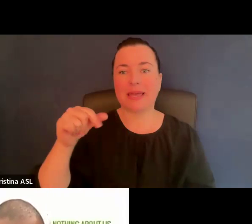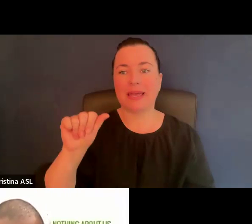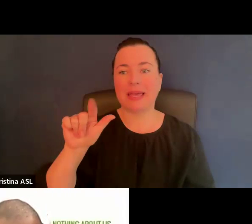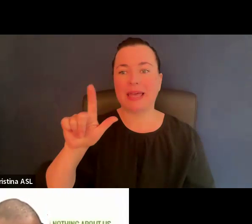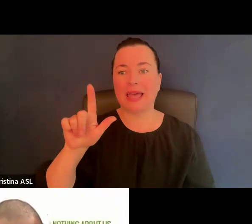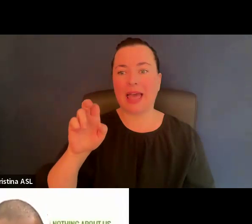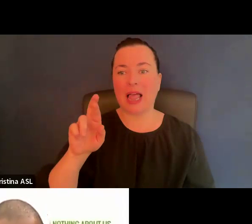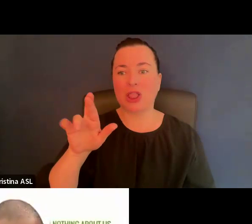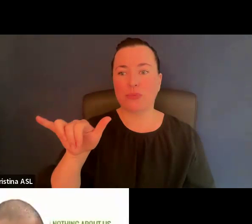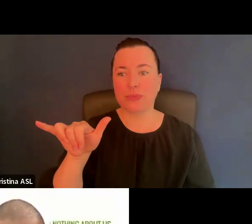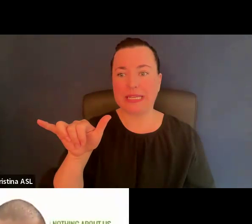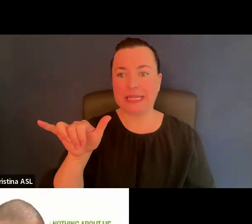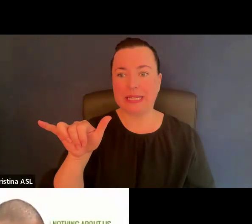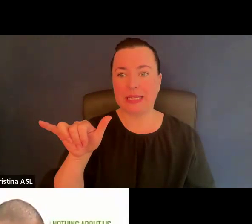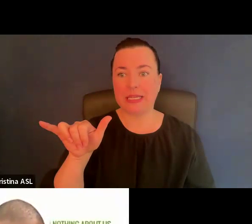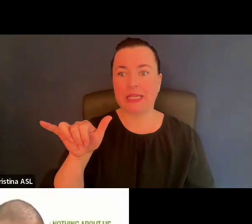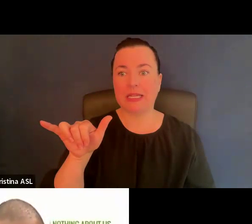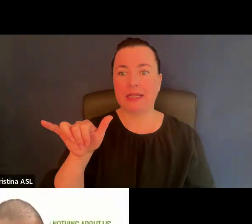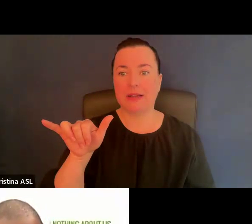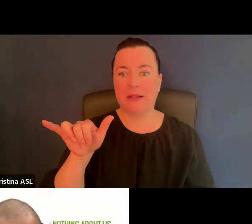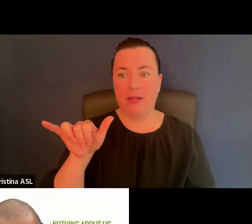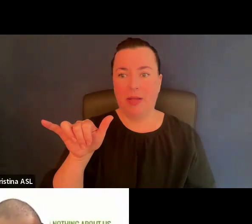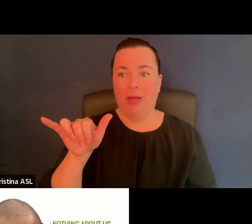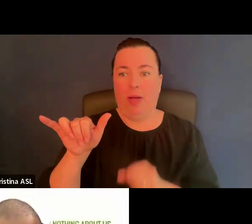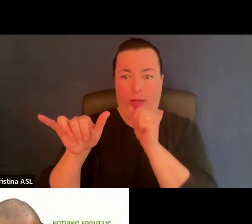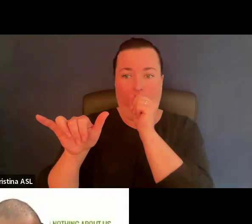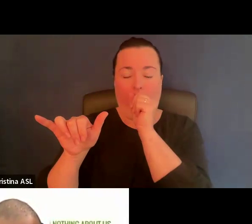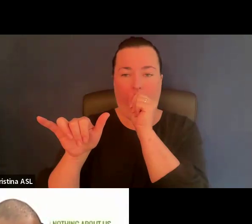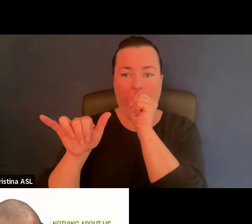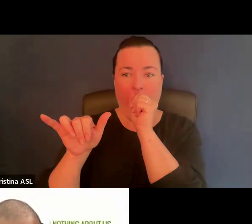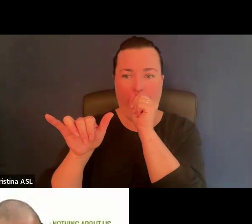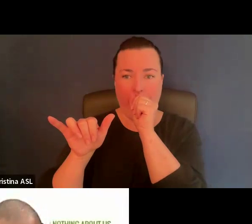and go down to attendee view and click gallery,